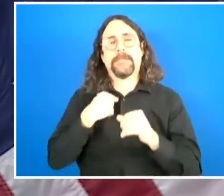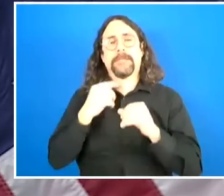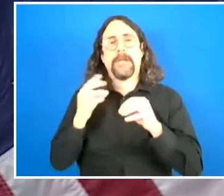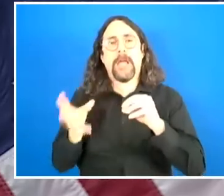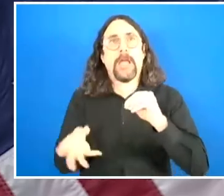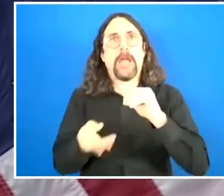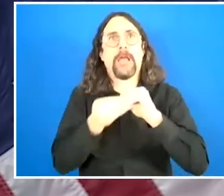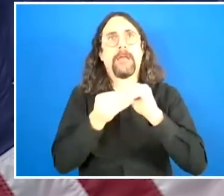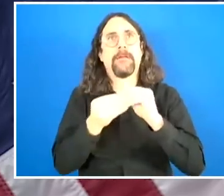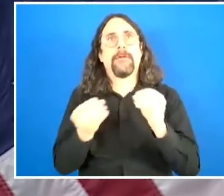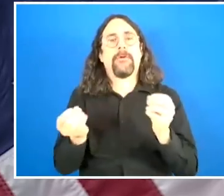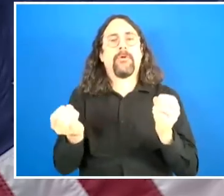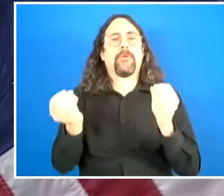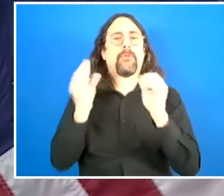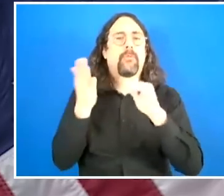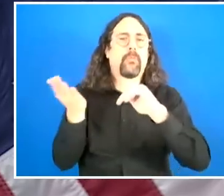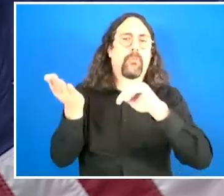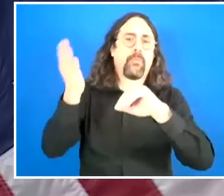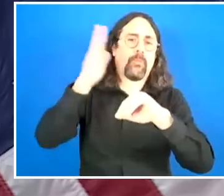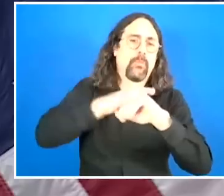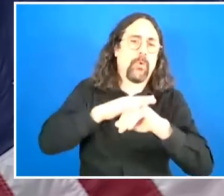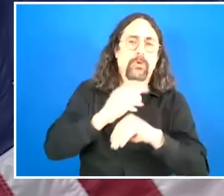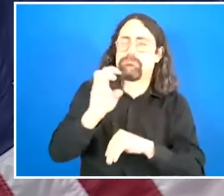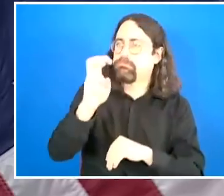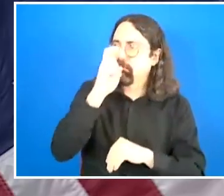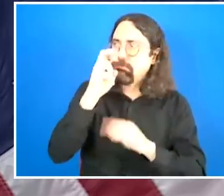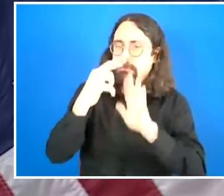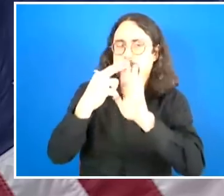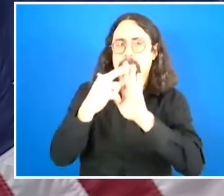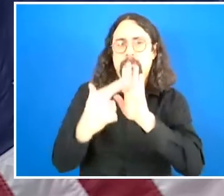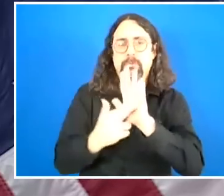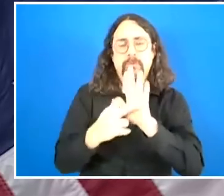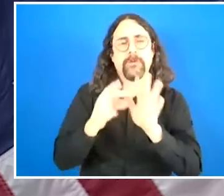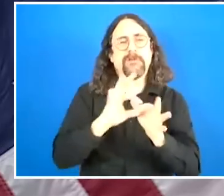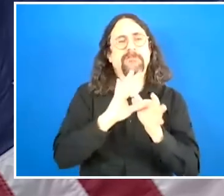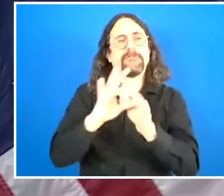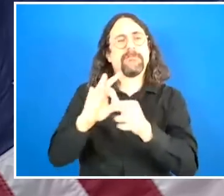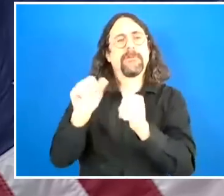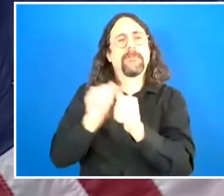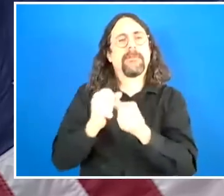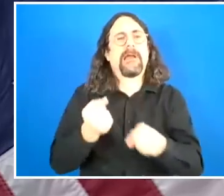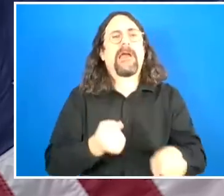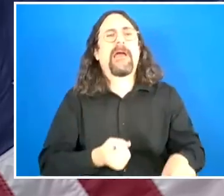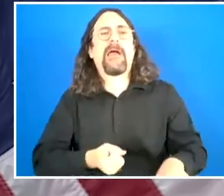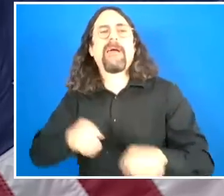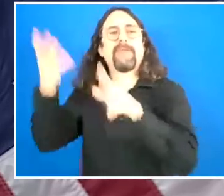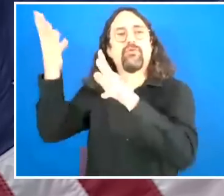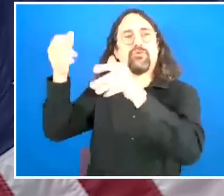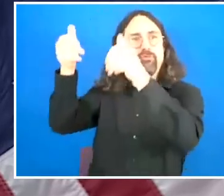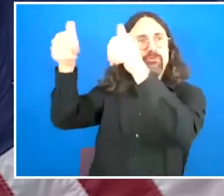CANNOT BE EVICTIONS OWN DURING THE CRISIS AND FOR 60 DSAY AFTR ETO PROTECT PEOPLE. I THINK GIVEN